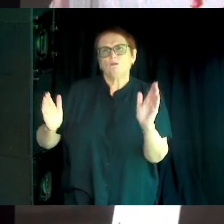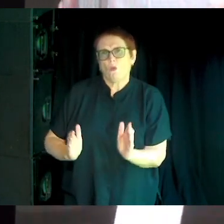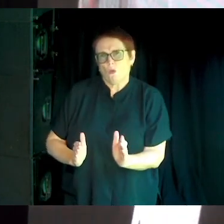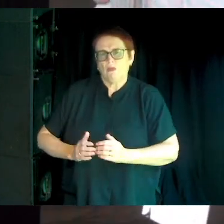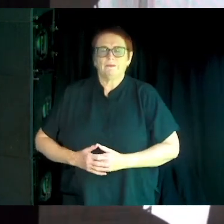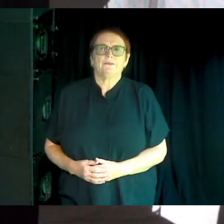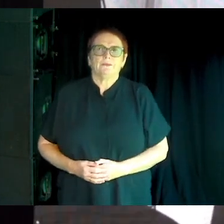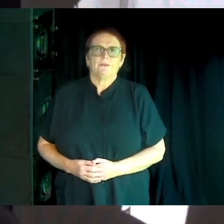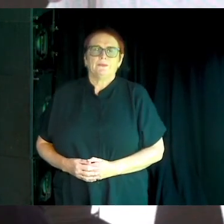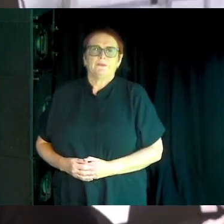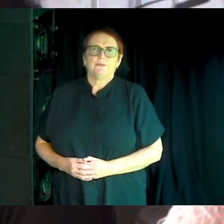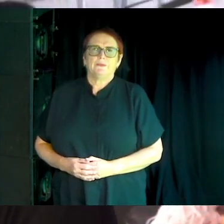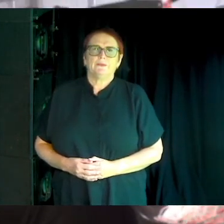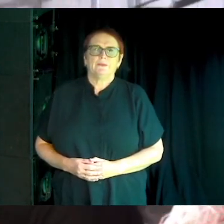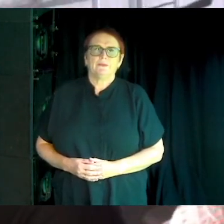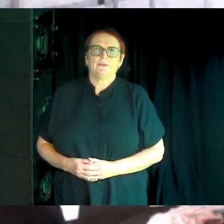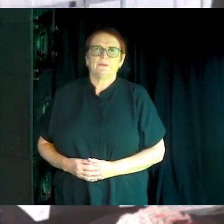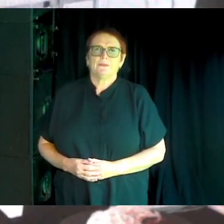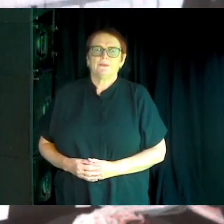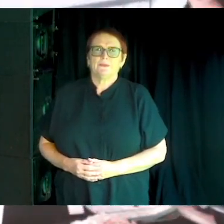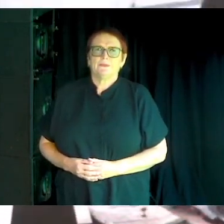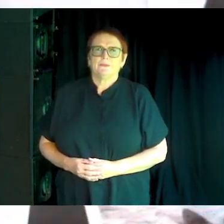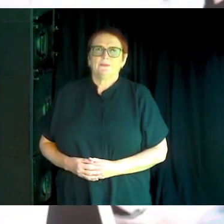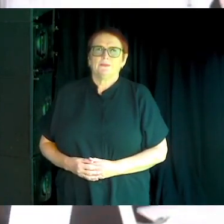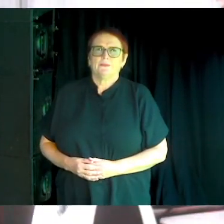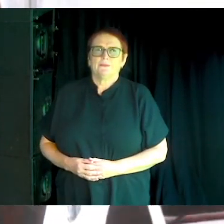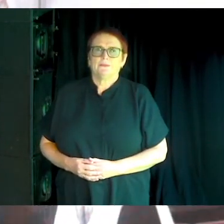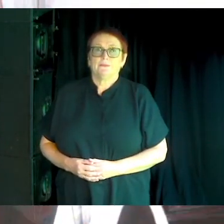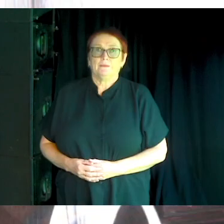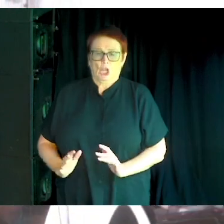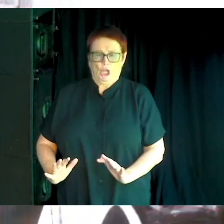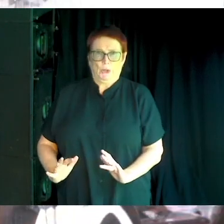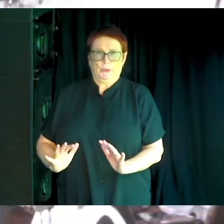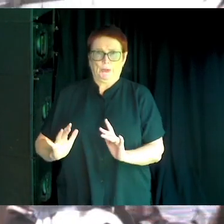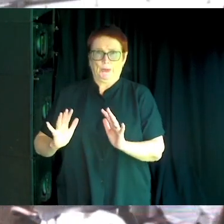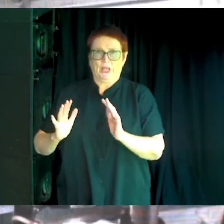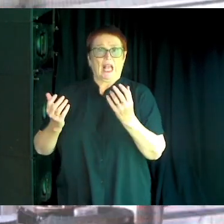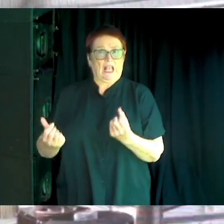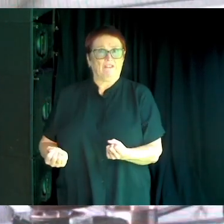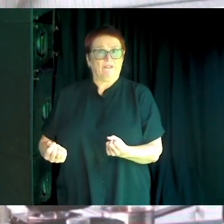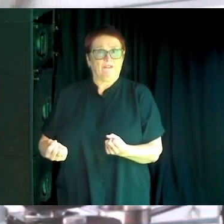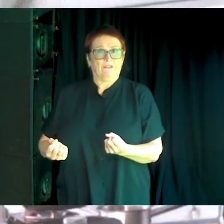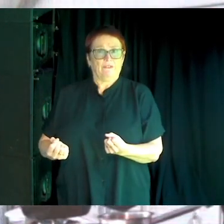put that yes so how is season why is smoking so obviously you um and you don't